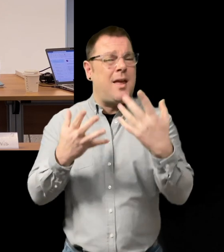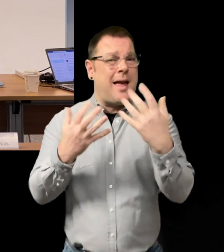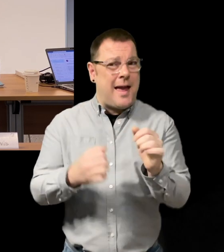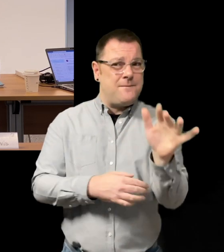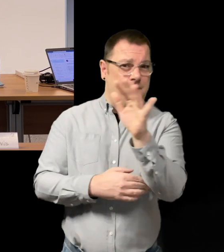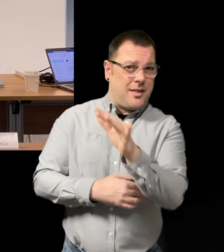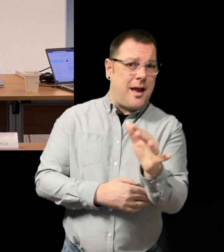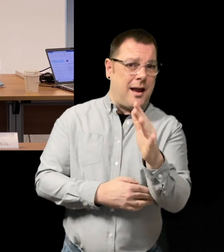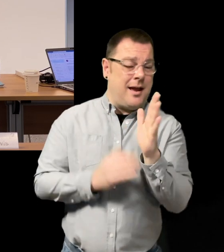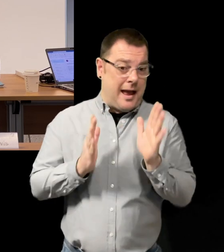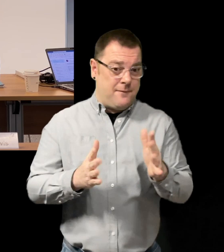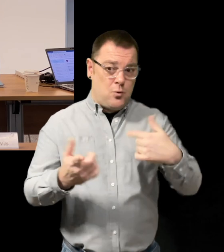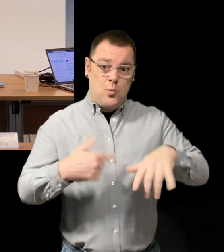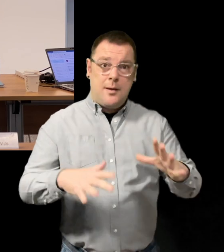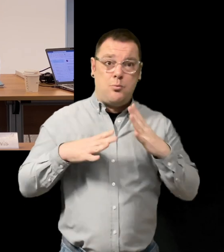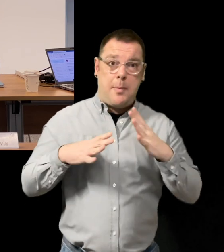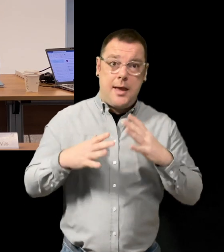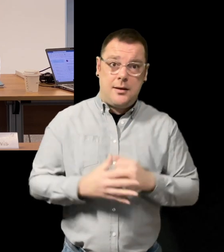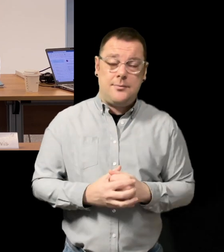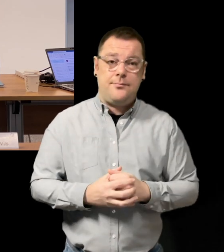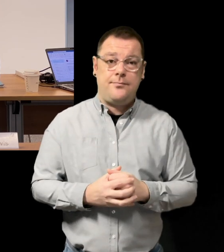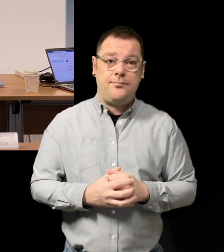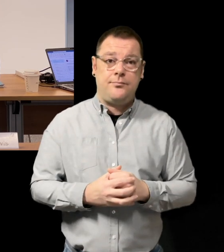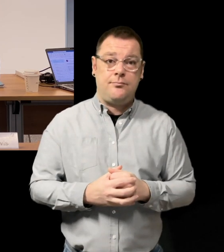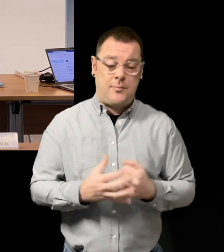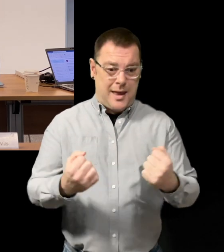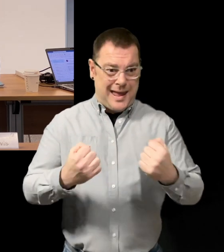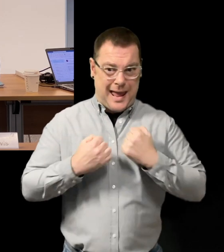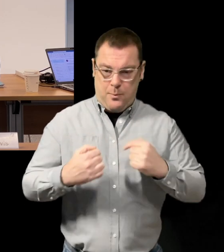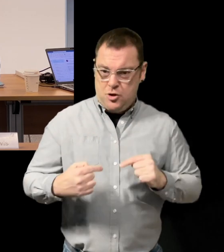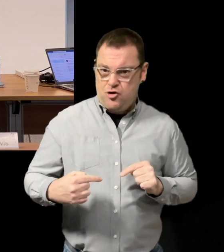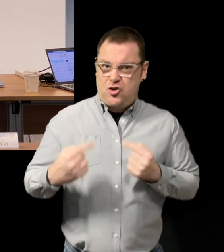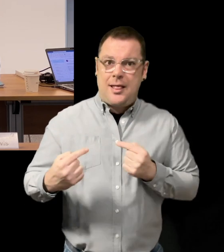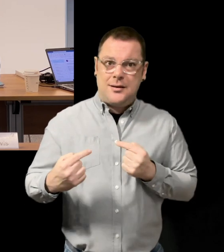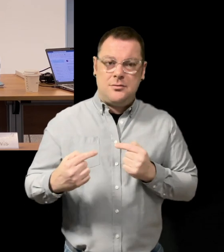and we must be prepared for them. Our challenge to ourselves to be fit for